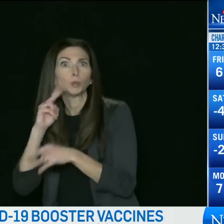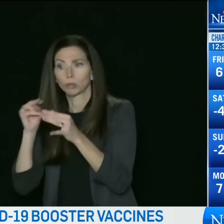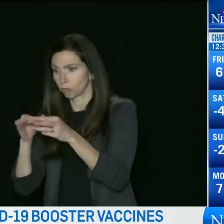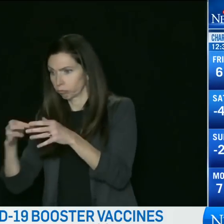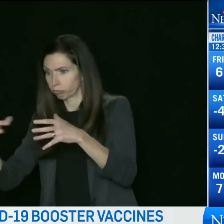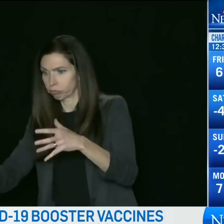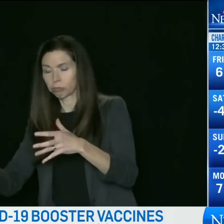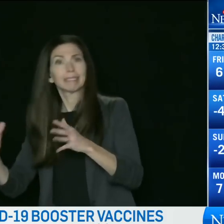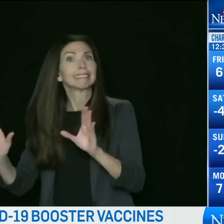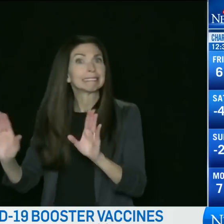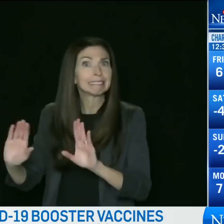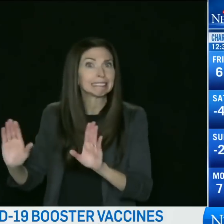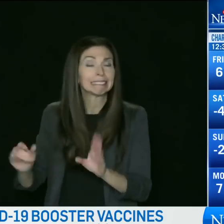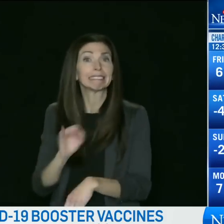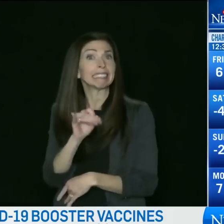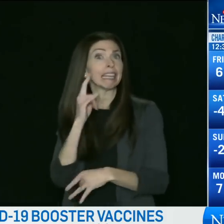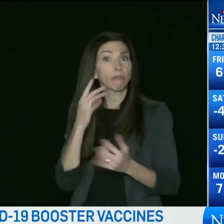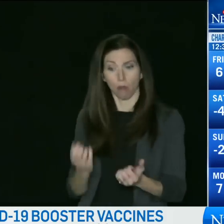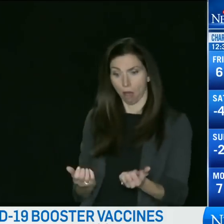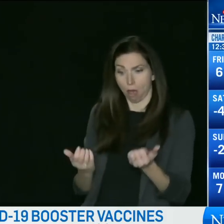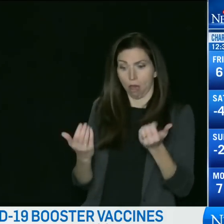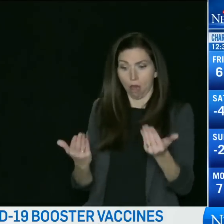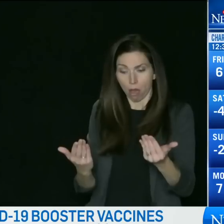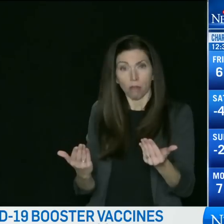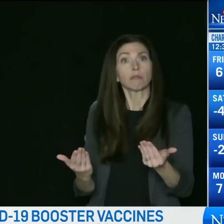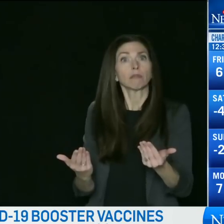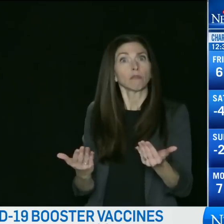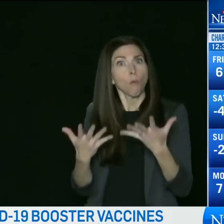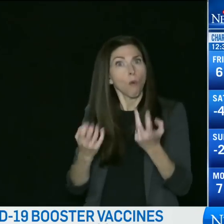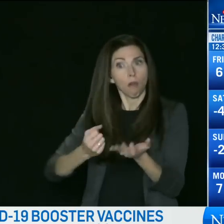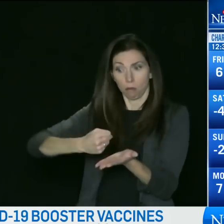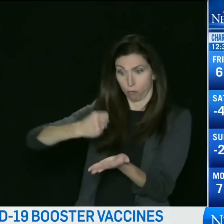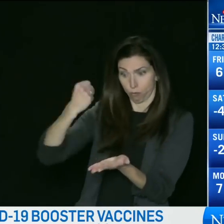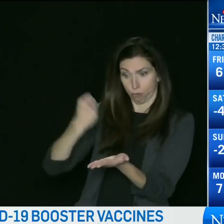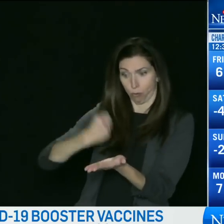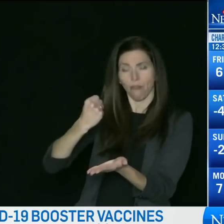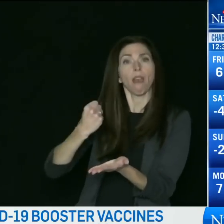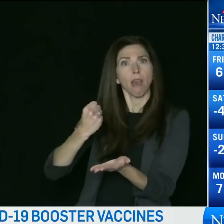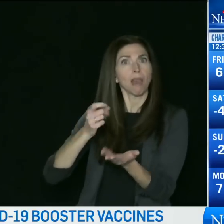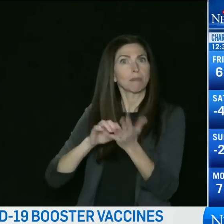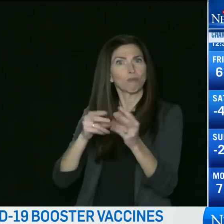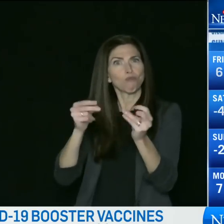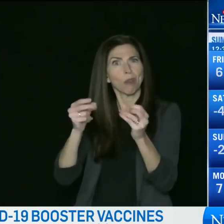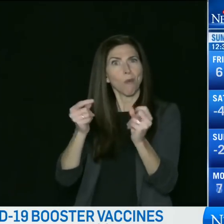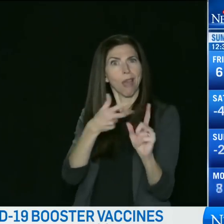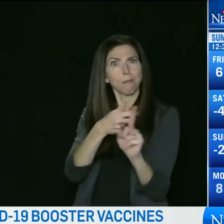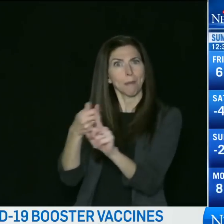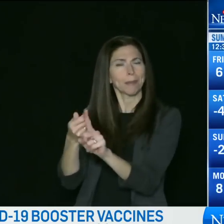LAGGING INDICATORS, THEN IT WILL BE TOO LATE BECAUSE EVEN WITH VACCINATION PROGRAM, IT TAKES